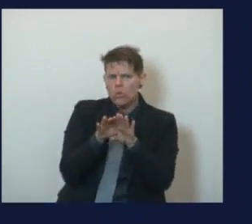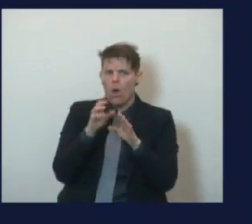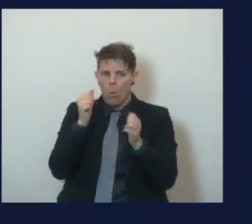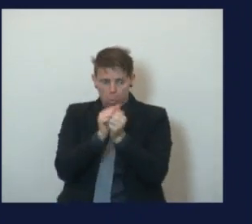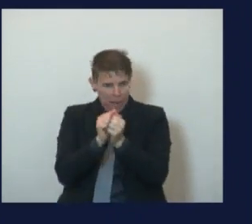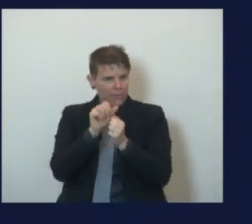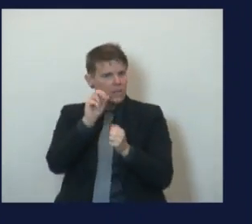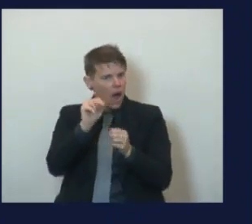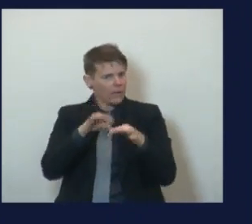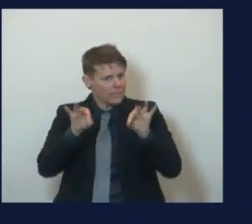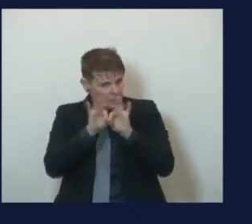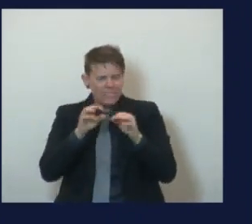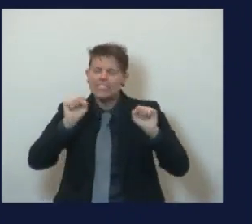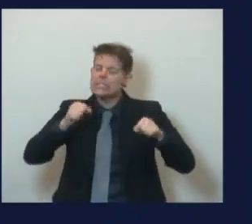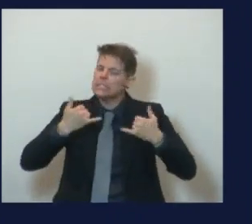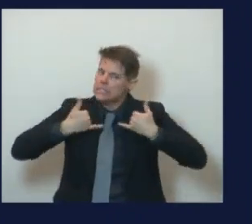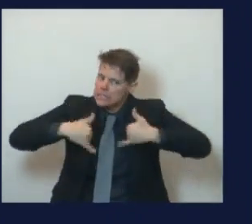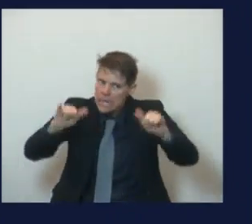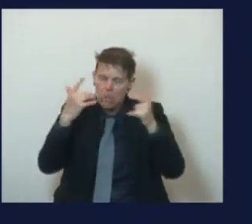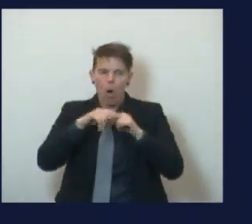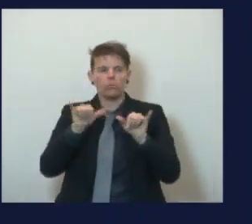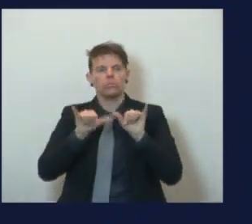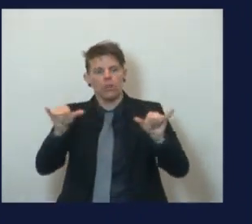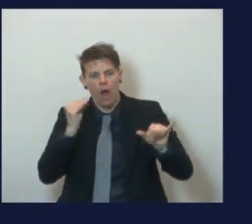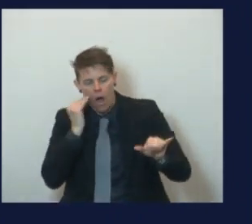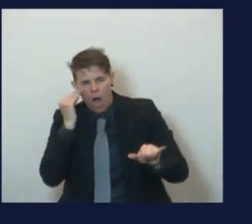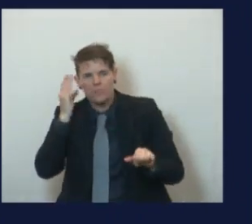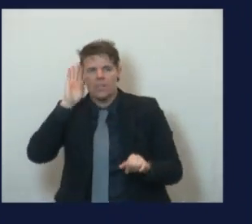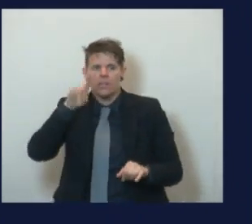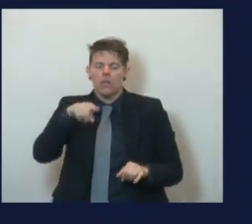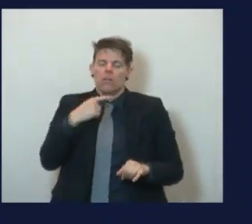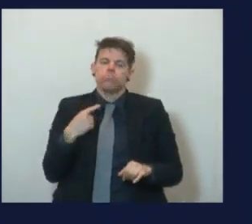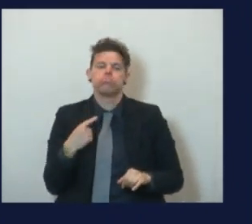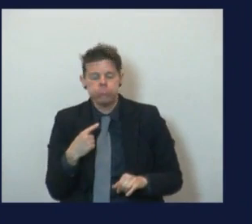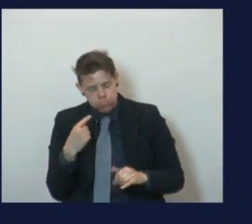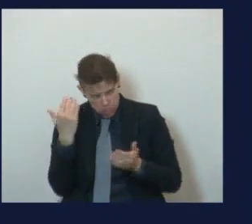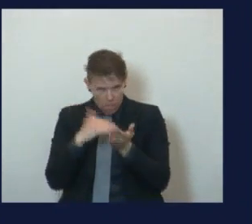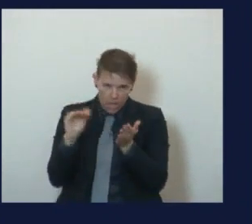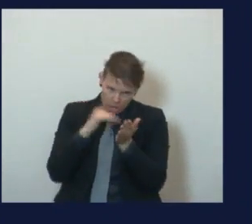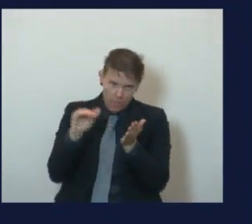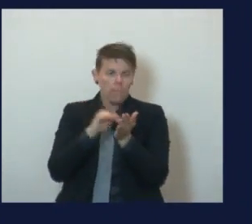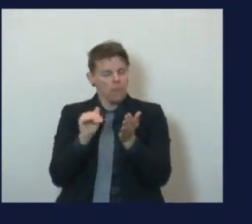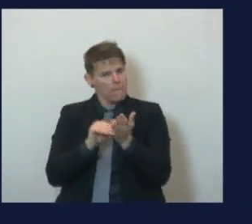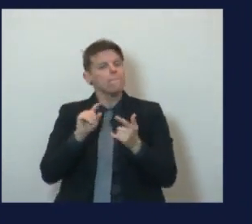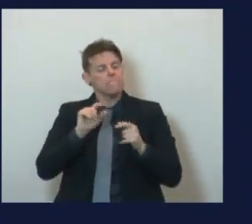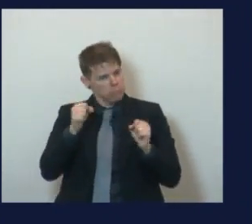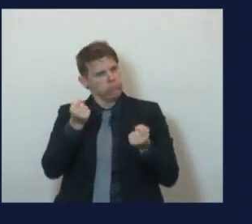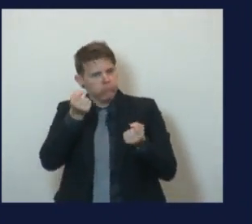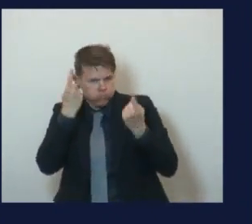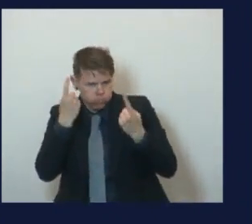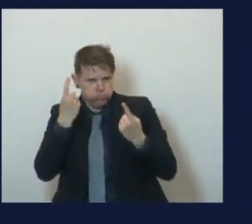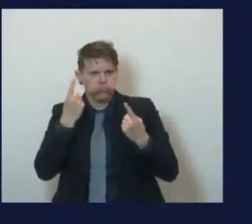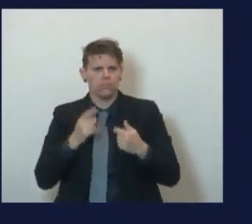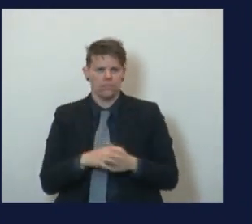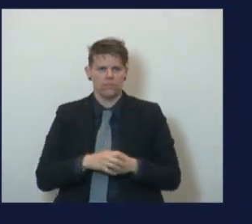ALRIGHT, SO WHAT REMAINS CLOSED WITH THIS INSTRUCTION? WELL, WE STILL WANT YOU TO STAY AT HOME.